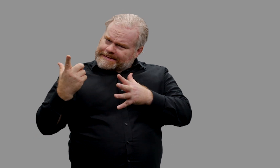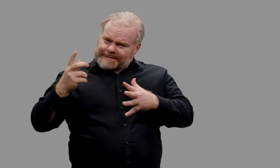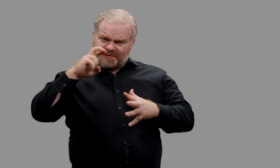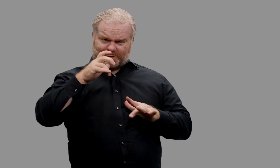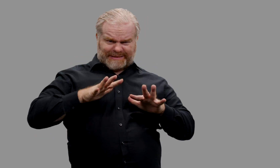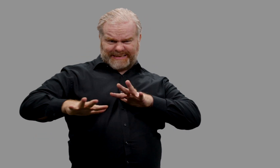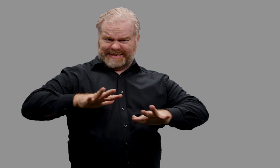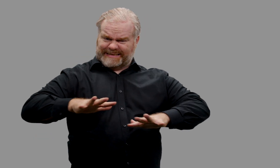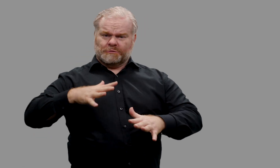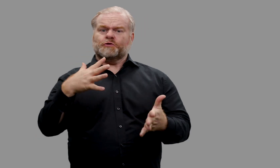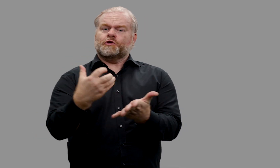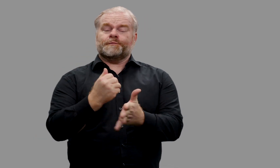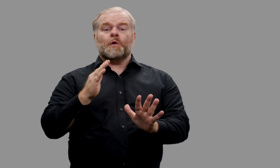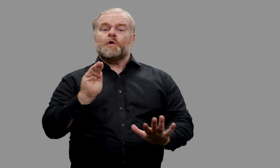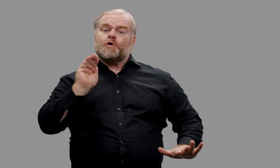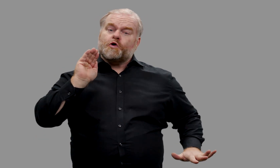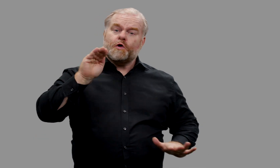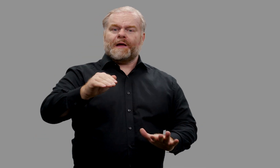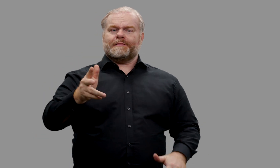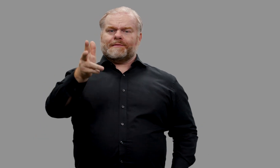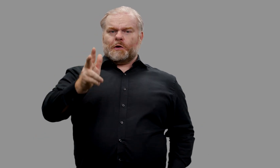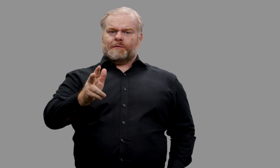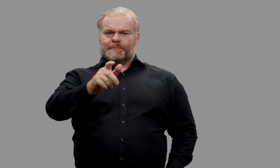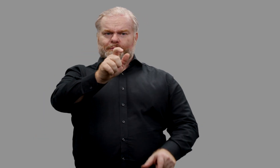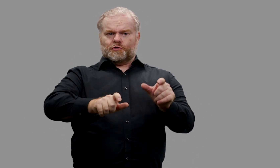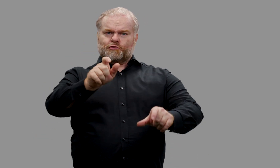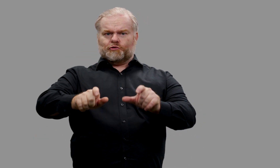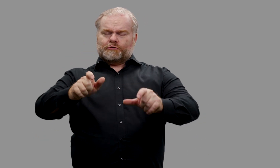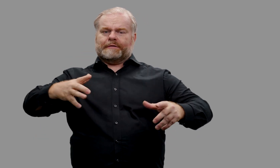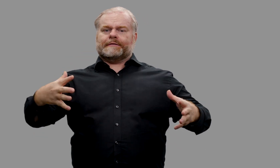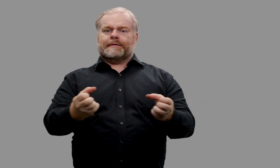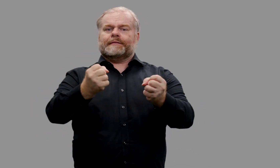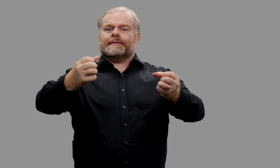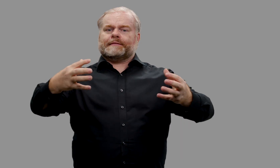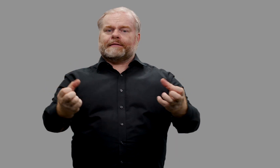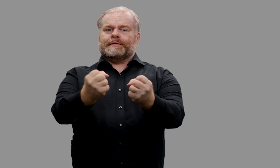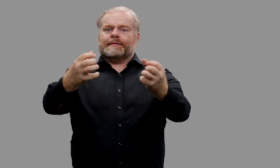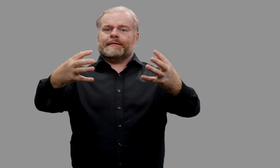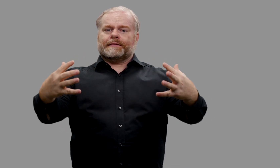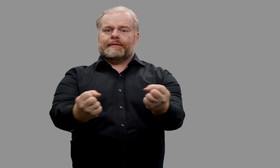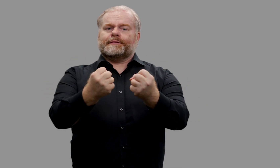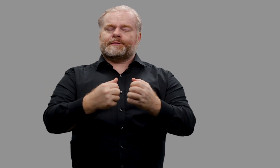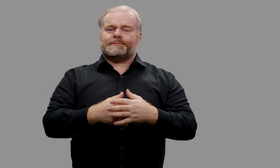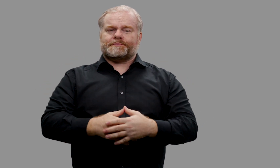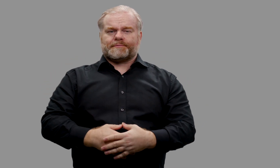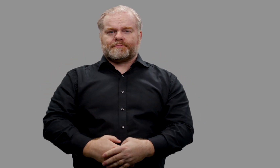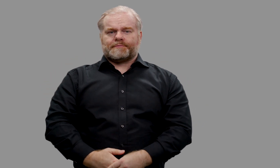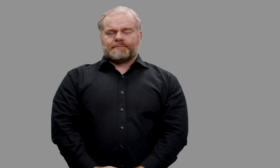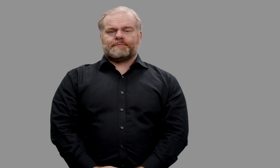Gräbe managed to save more than 300 people.